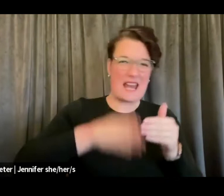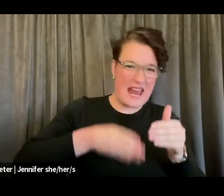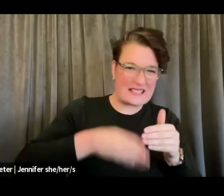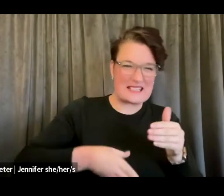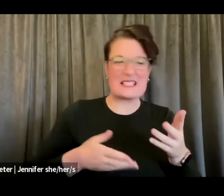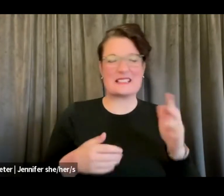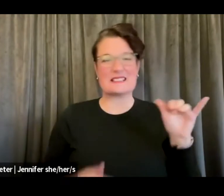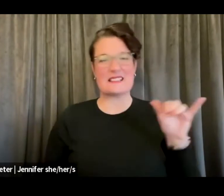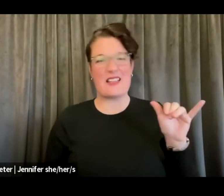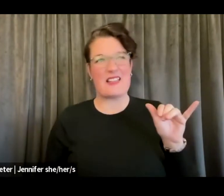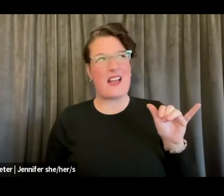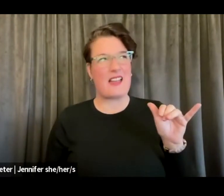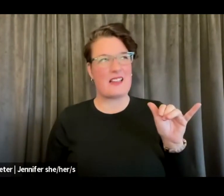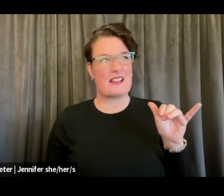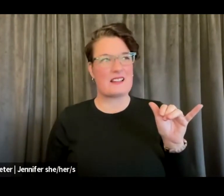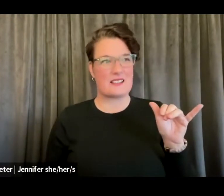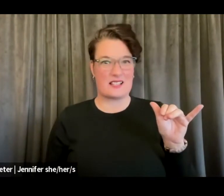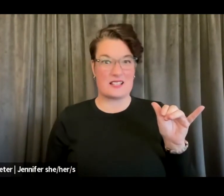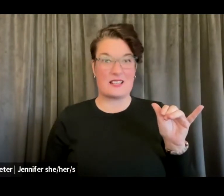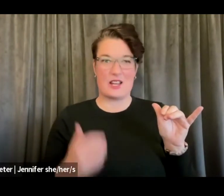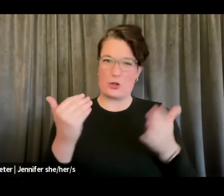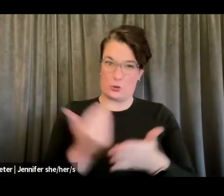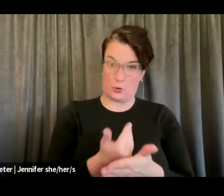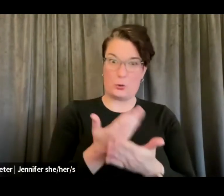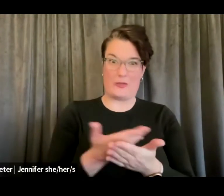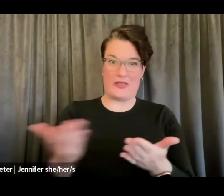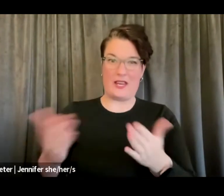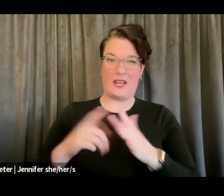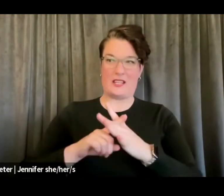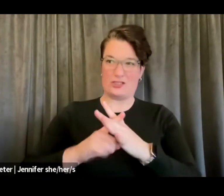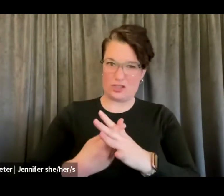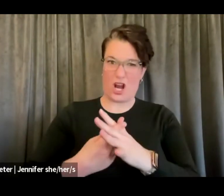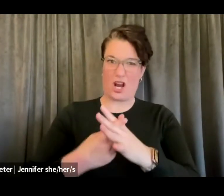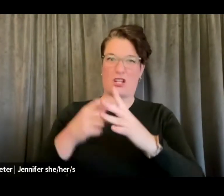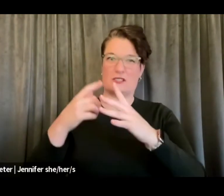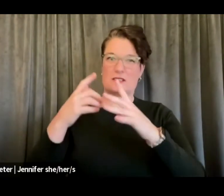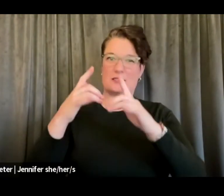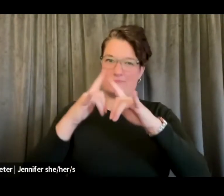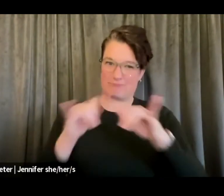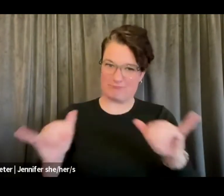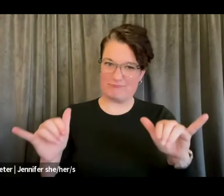And it's like it, the new things starts right as the old thing is